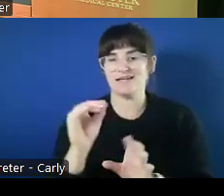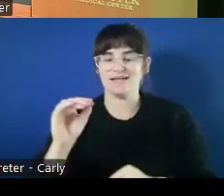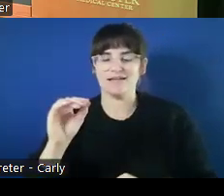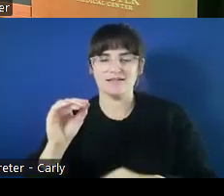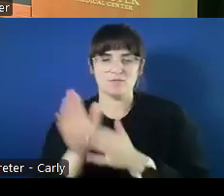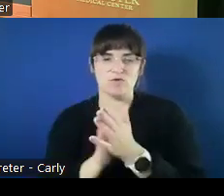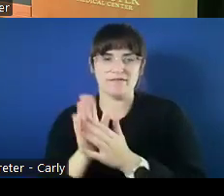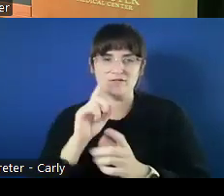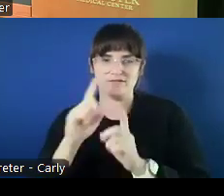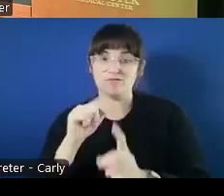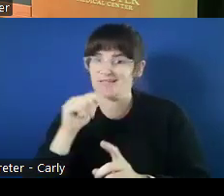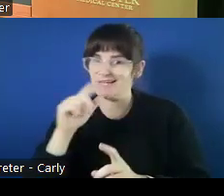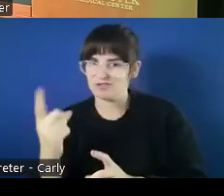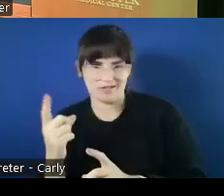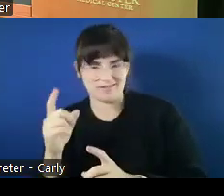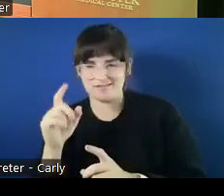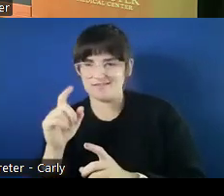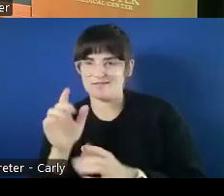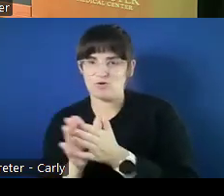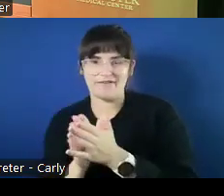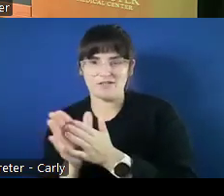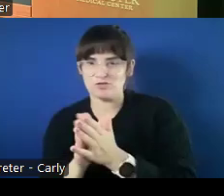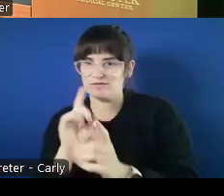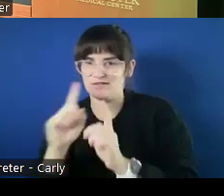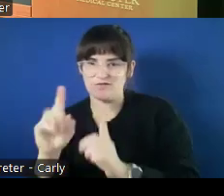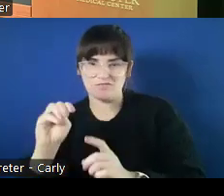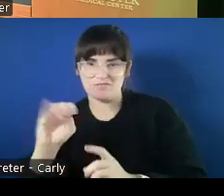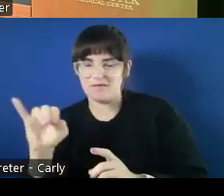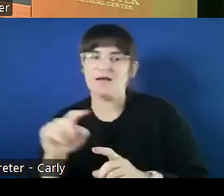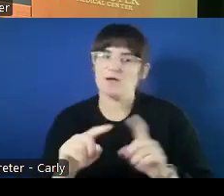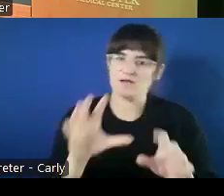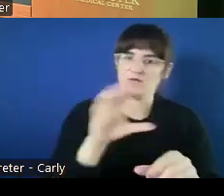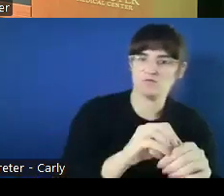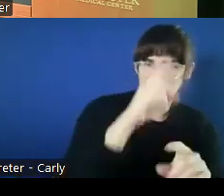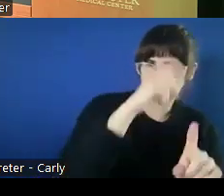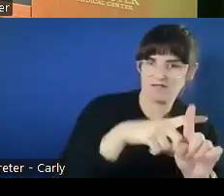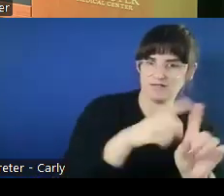condition alone uh and what you can see is that we actually led to kind of medium to largesized